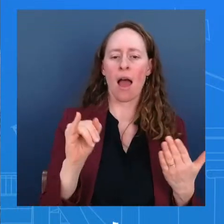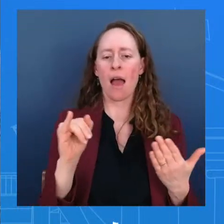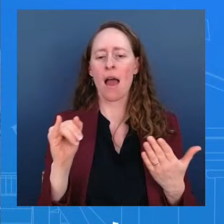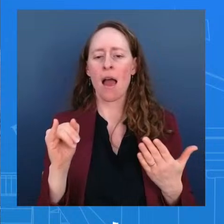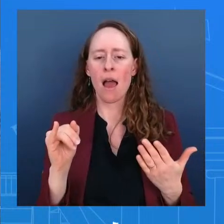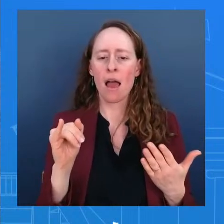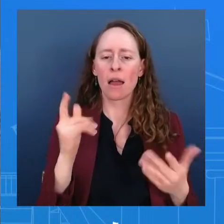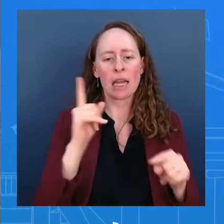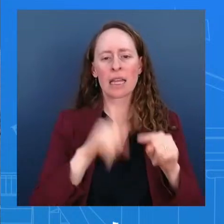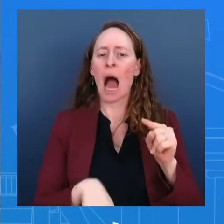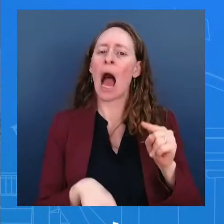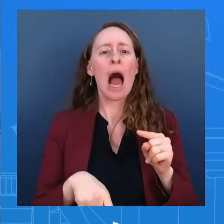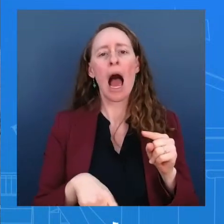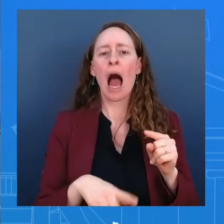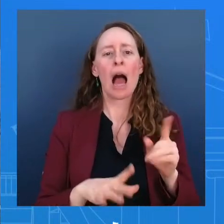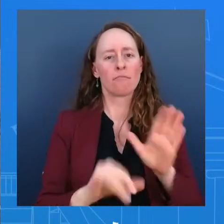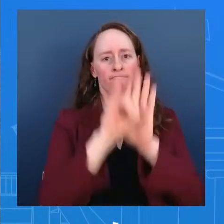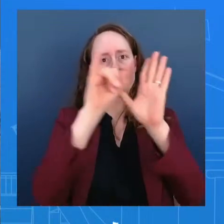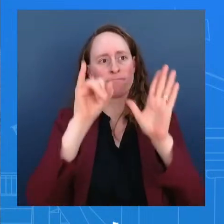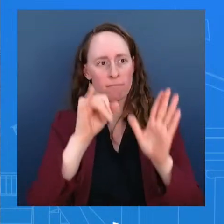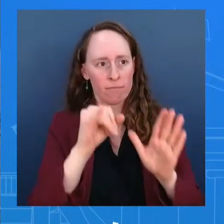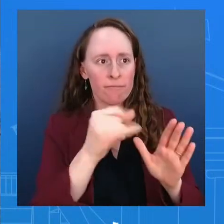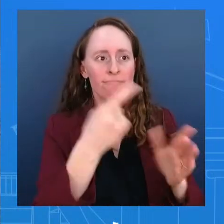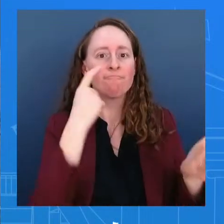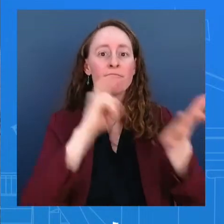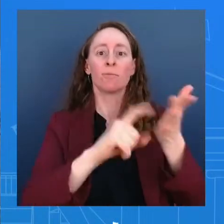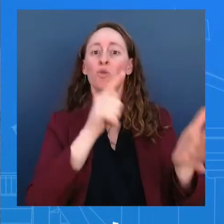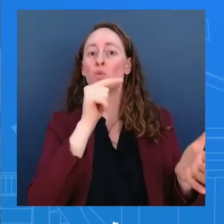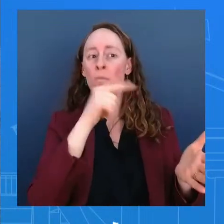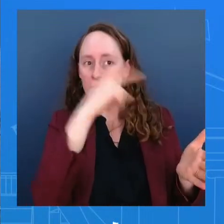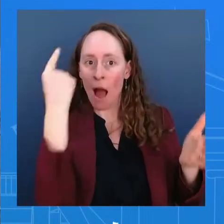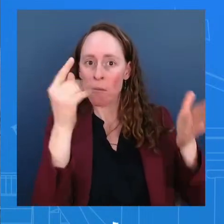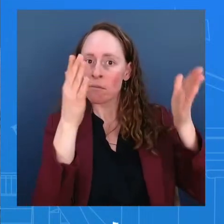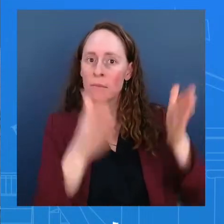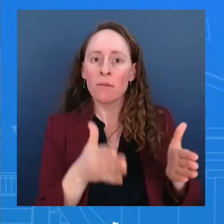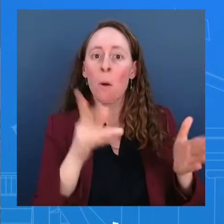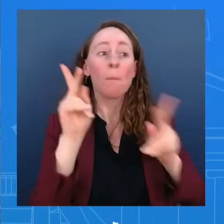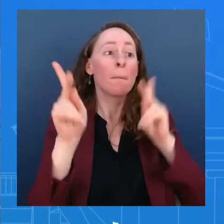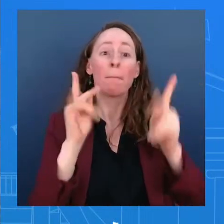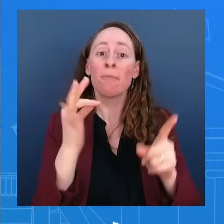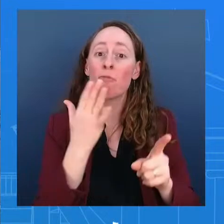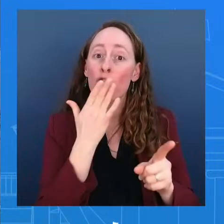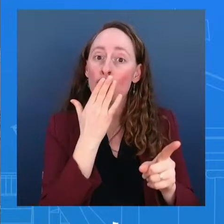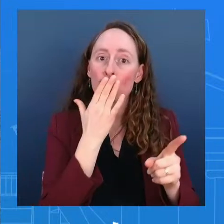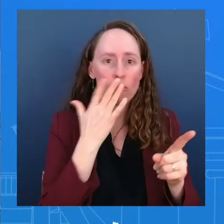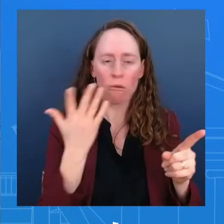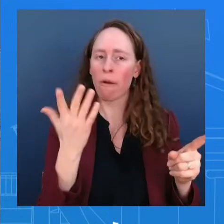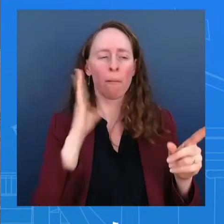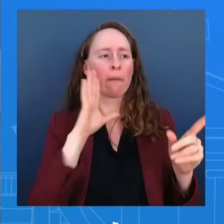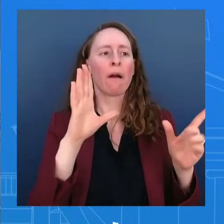are very upset about that, how it’s misidentifying. Is that a concern with national security as well?